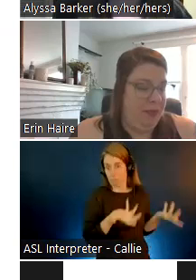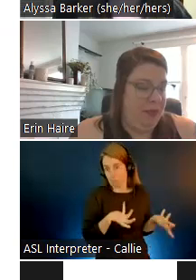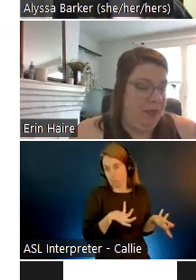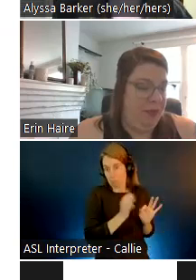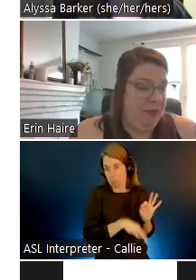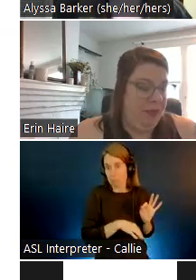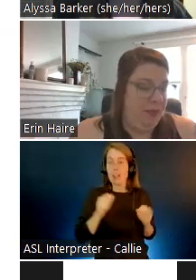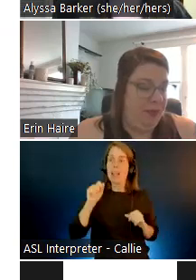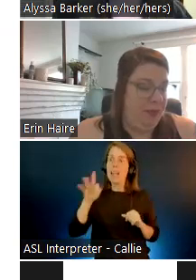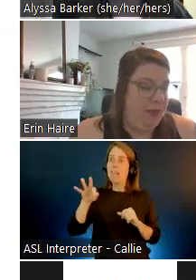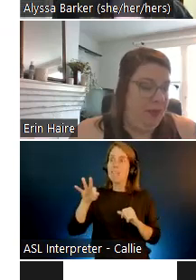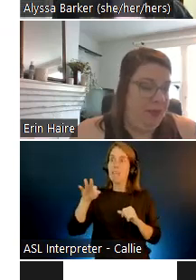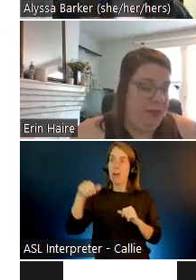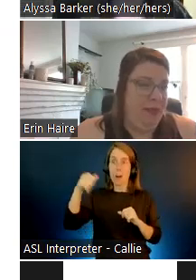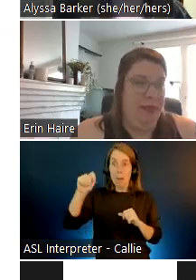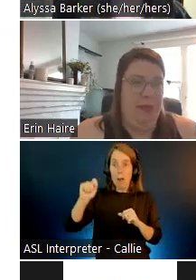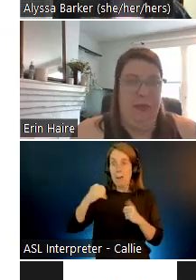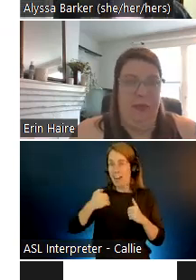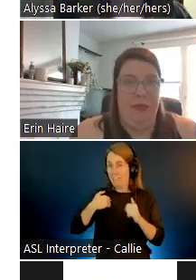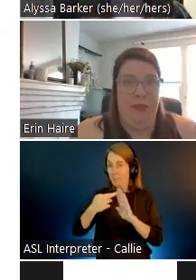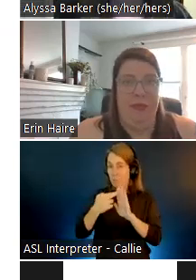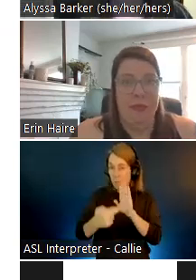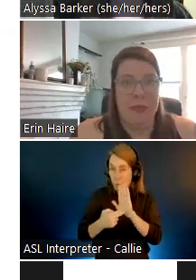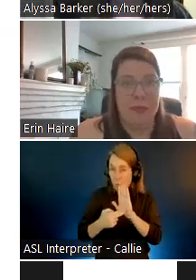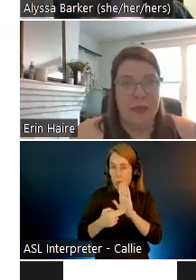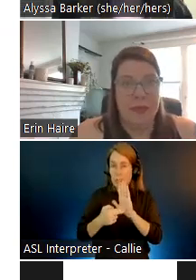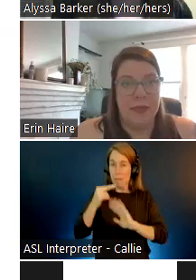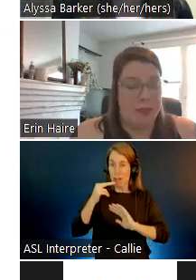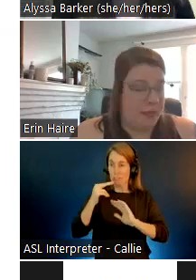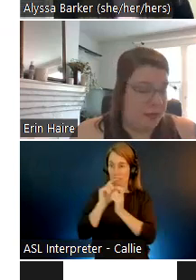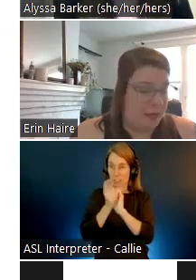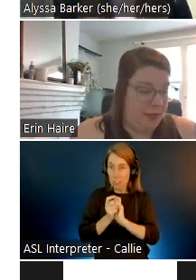that you have to ask for an accommodation in their policy um so it kind of it could be both